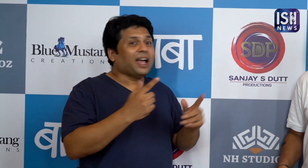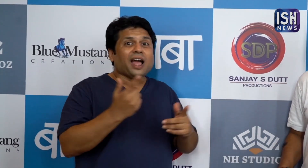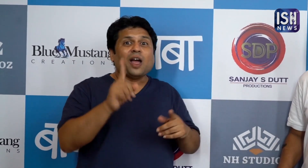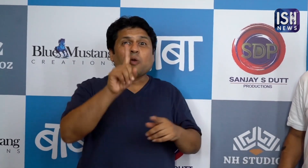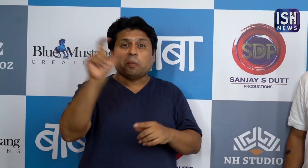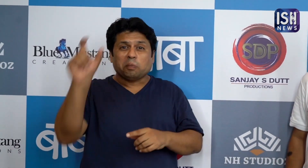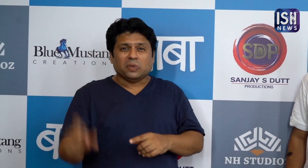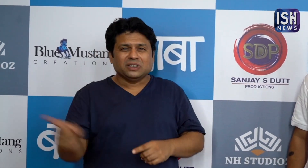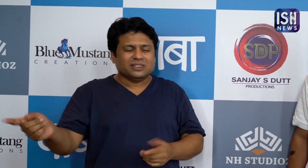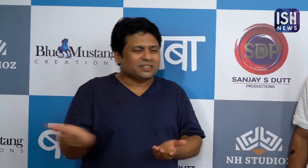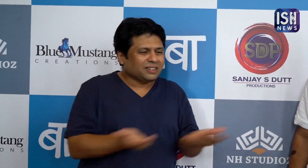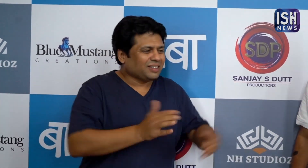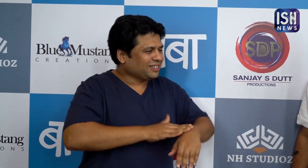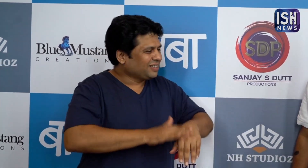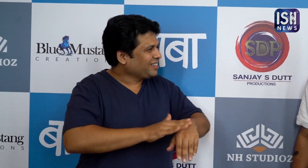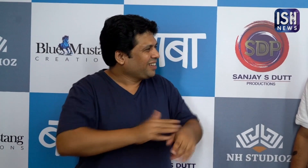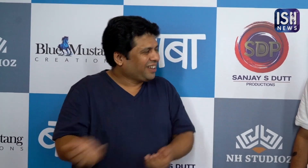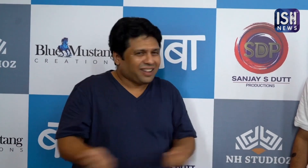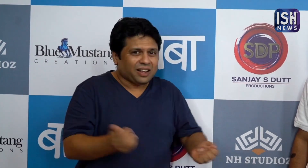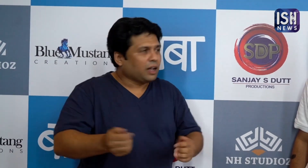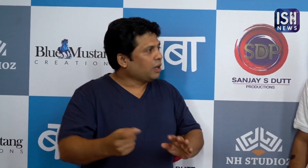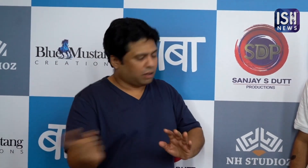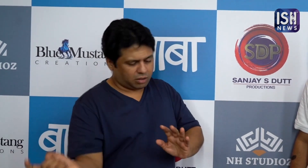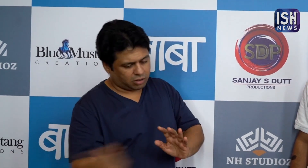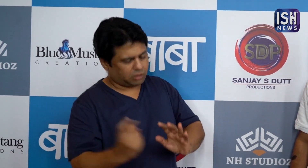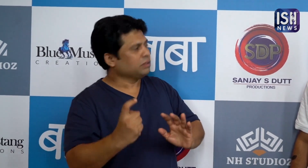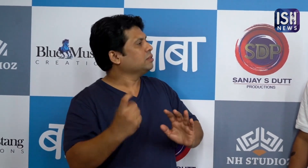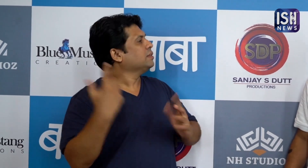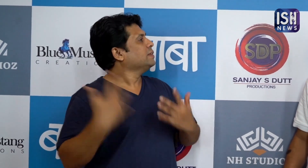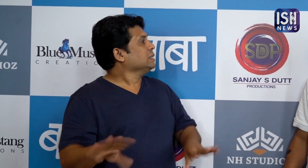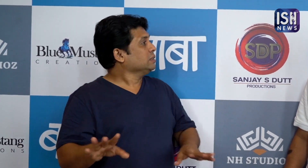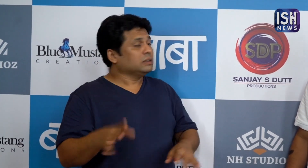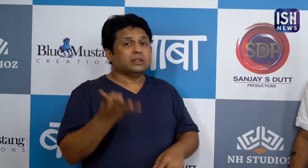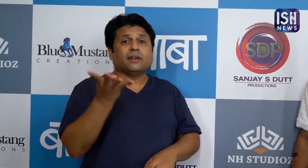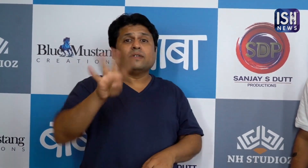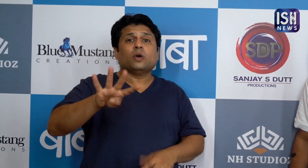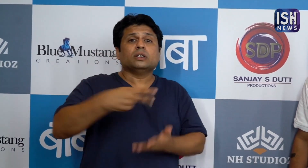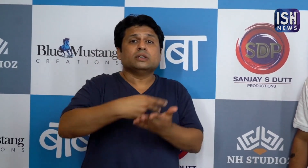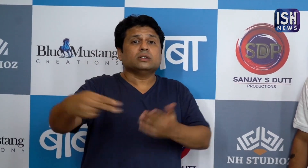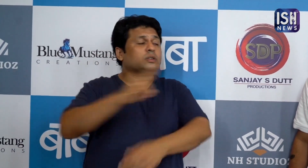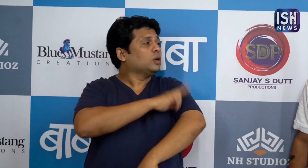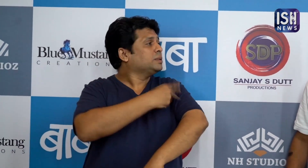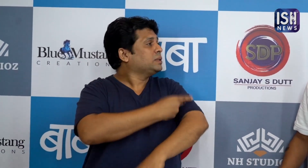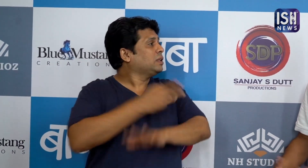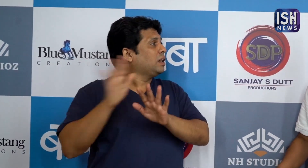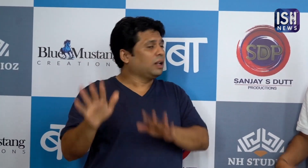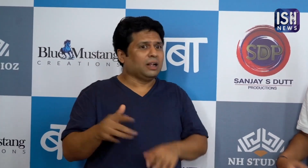A helper even got stung on his foot. He was in the hospital for four days.